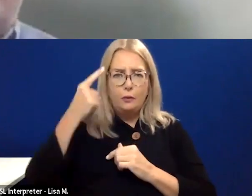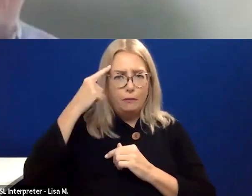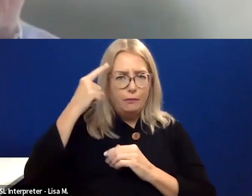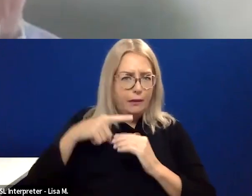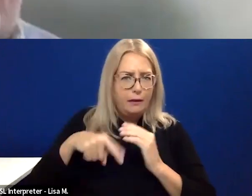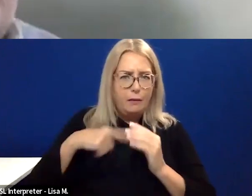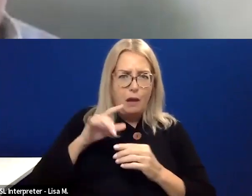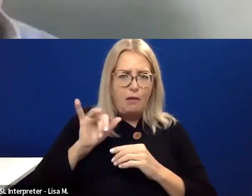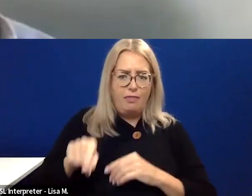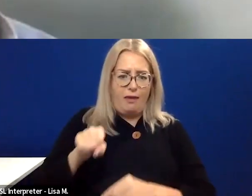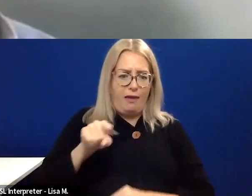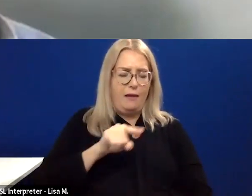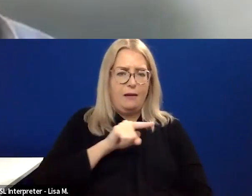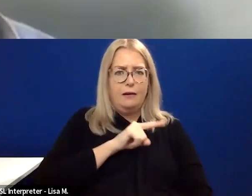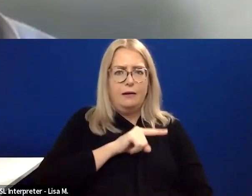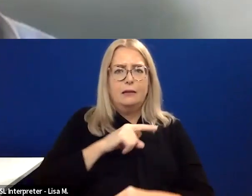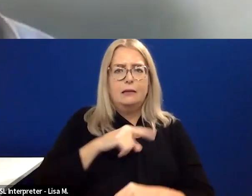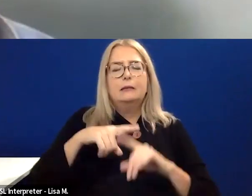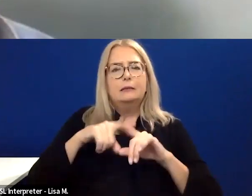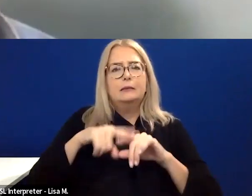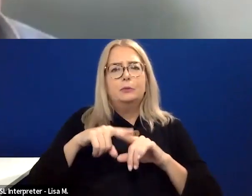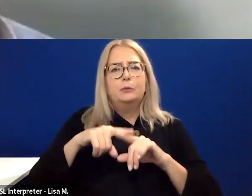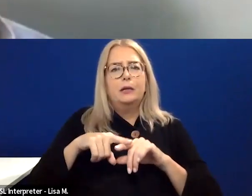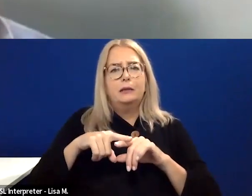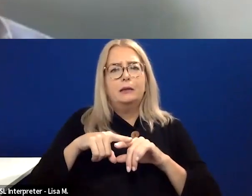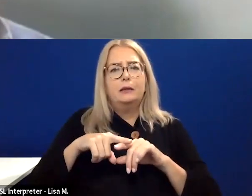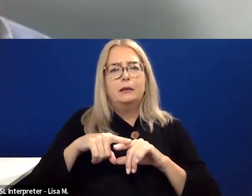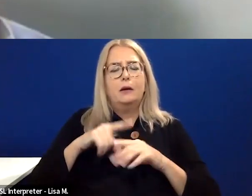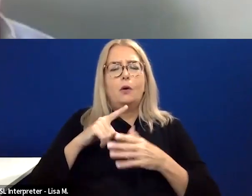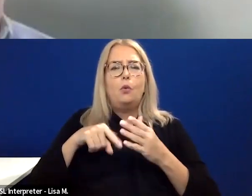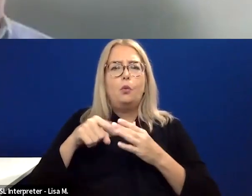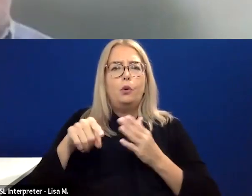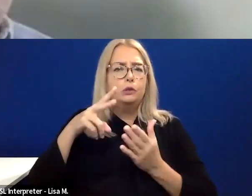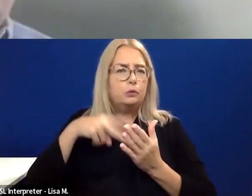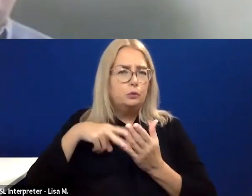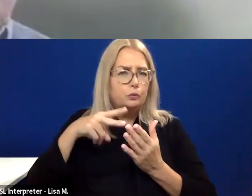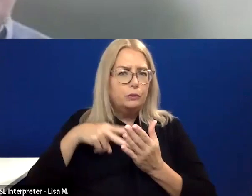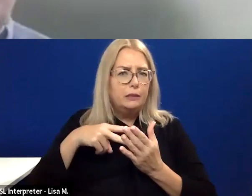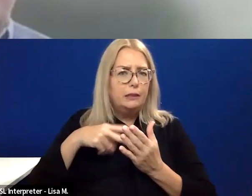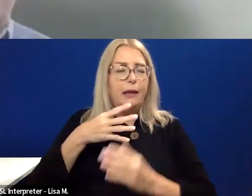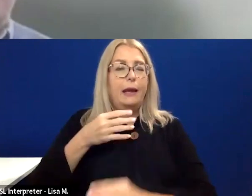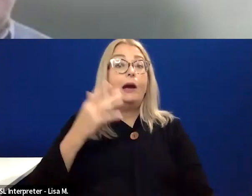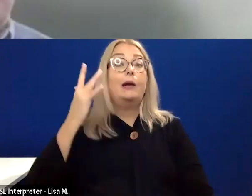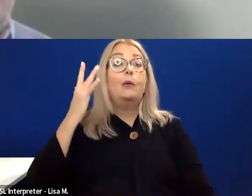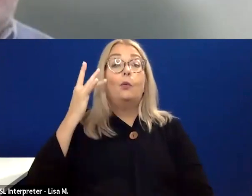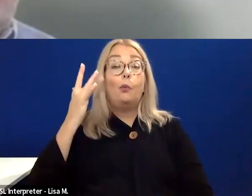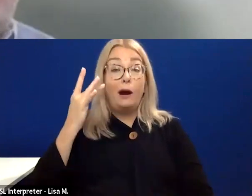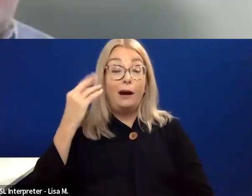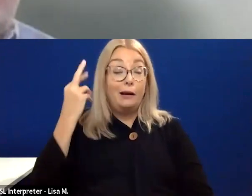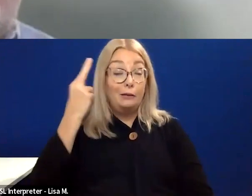to be very dependent upon what it is you're reading and why you're reading that right and